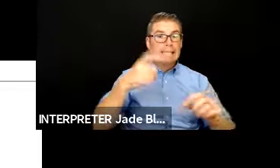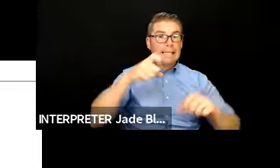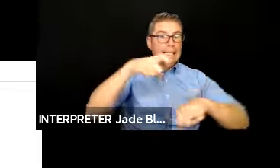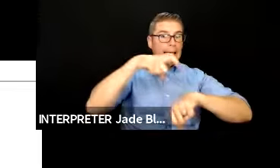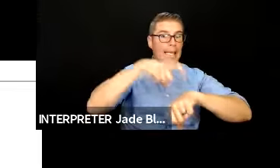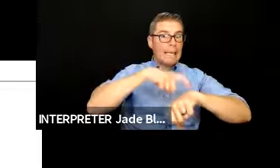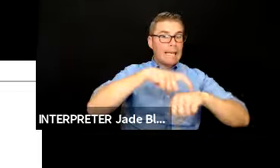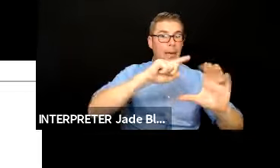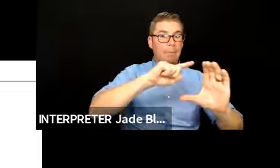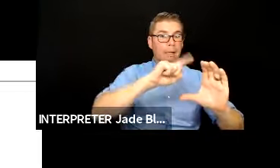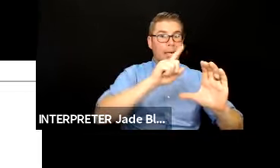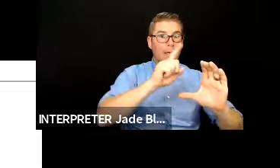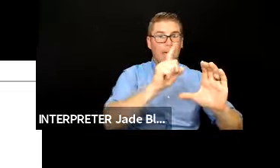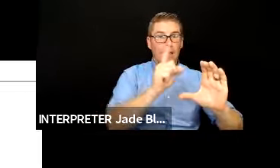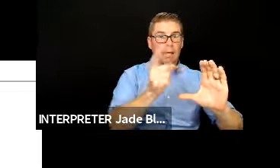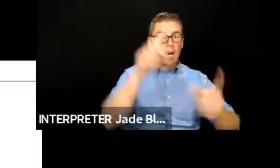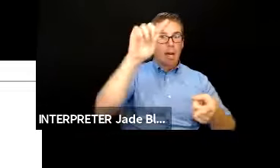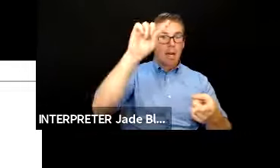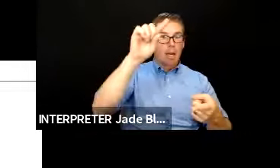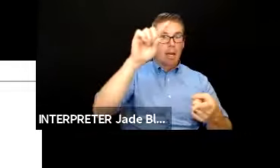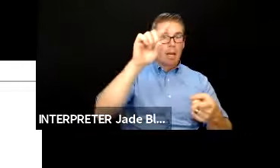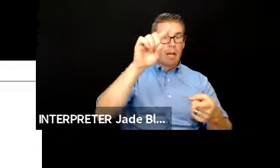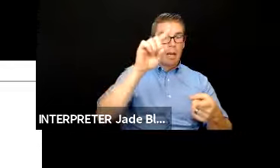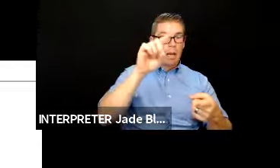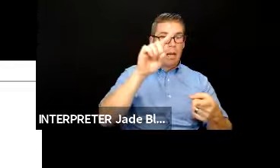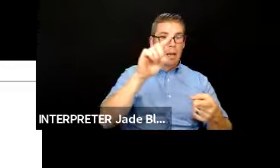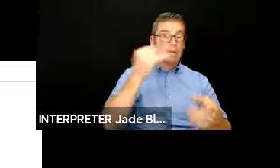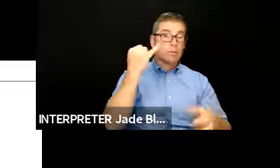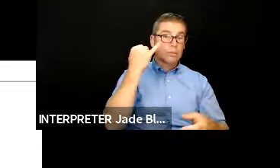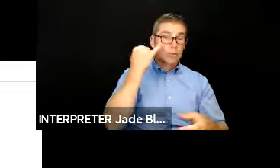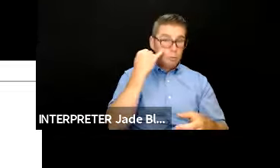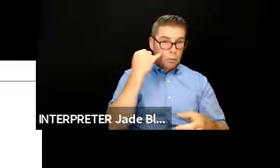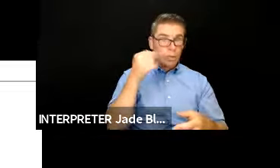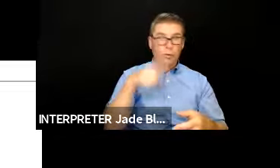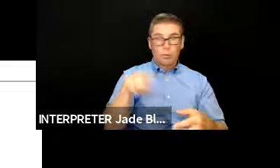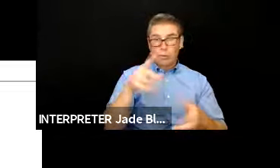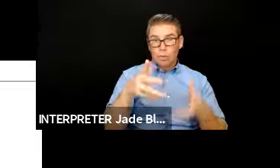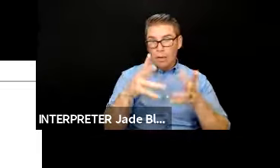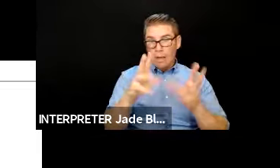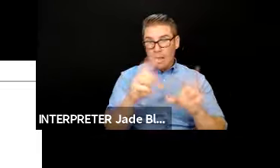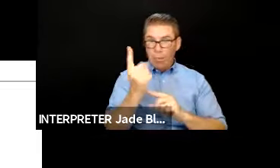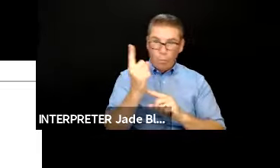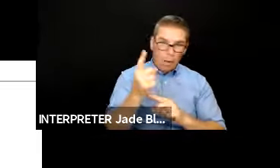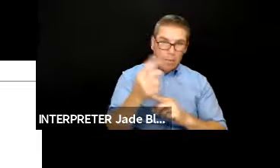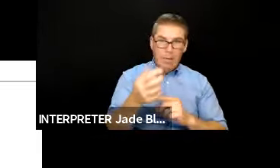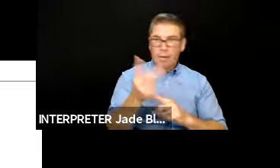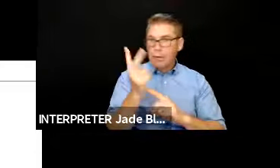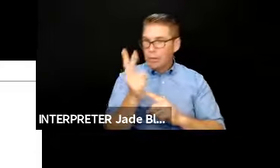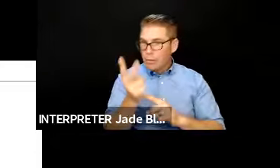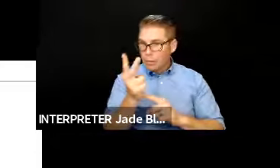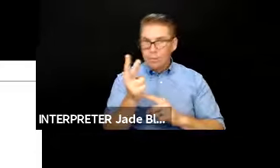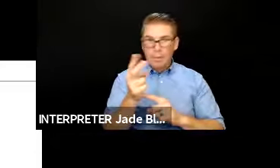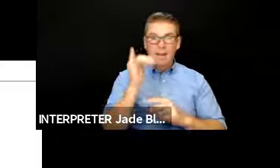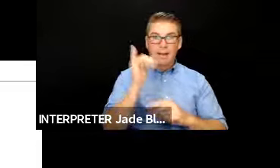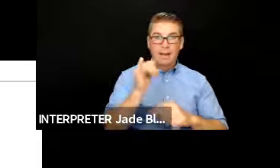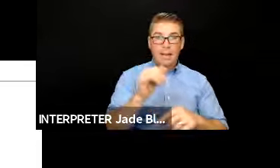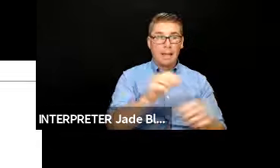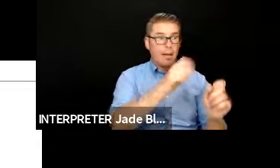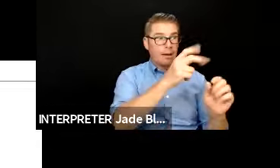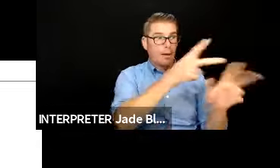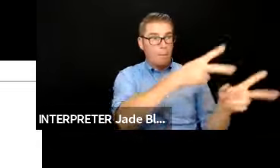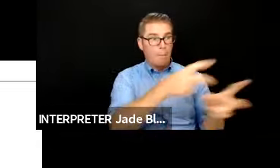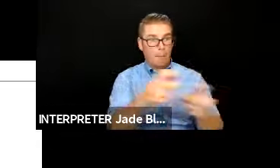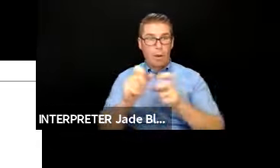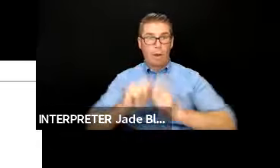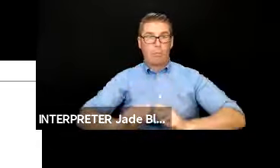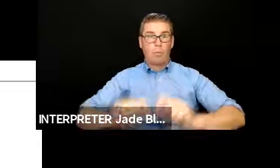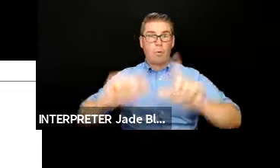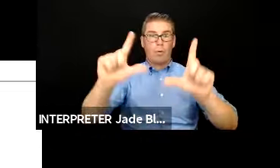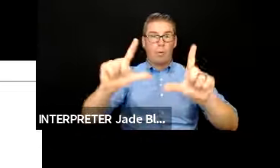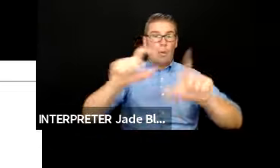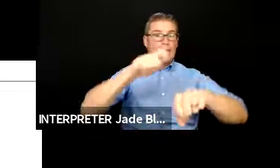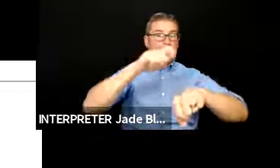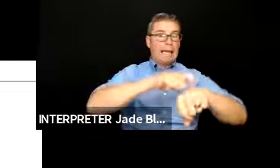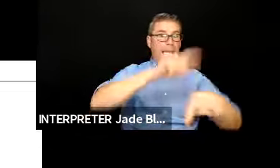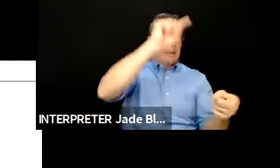Now when launched poleses the host view I see a timer.